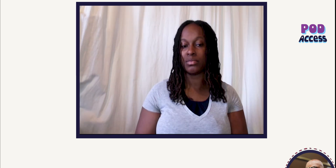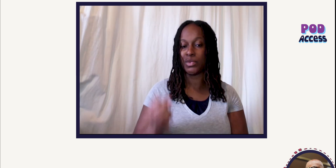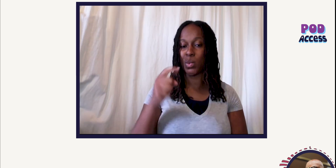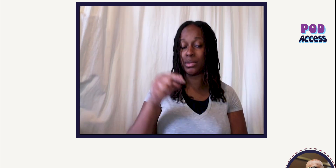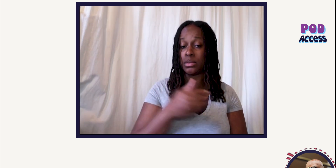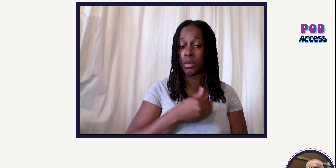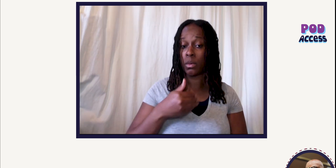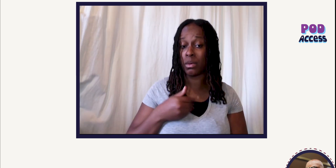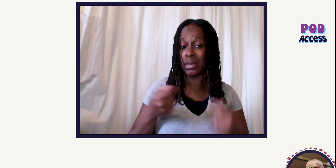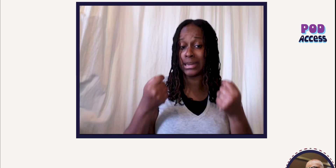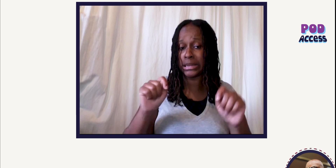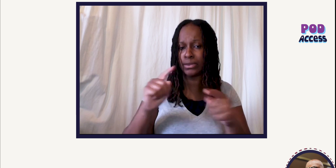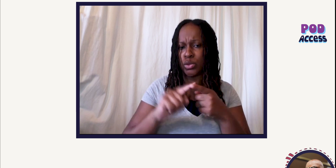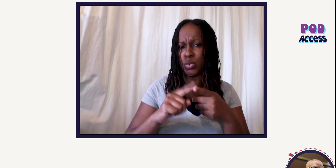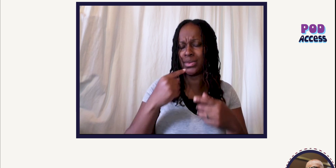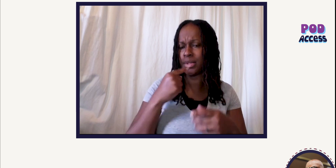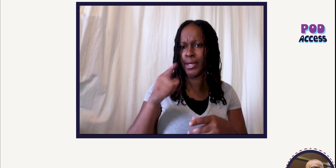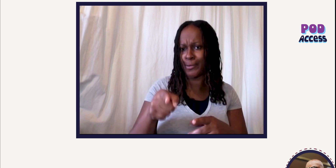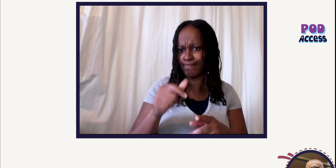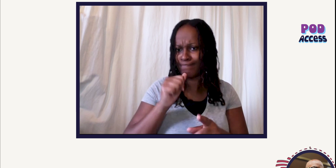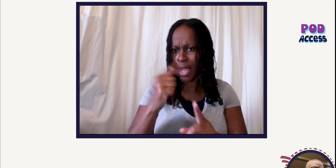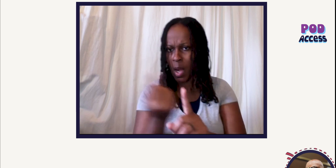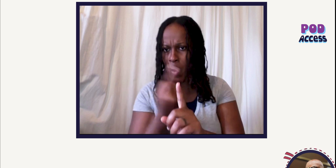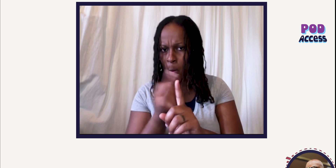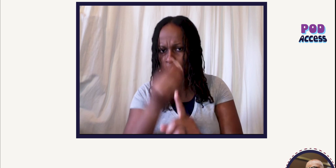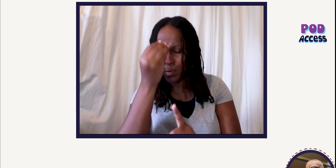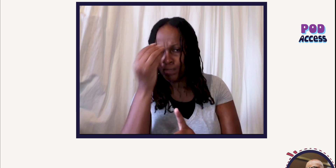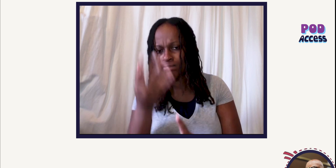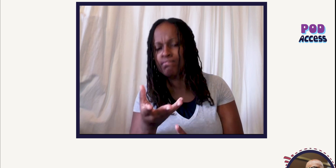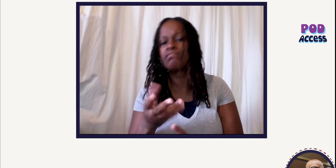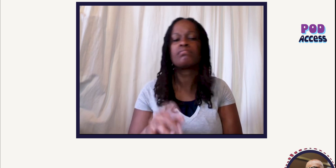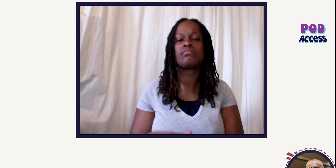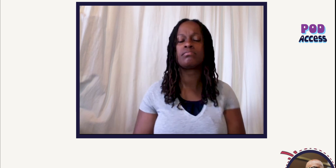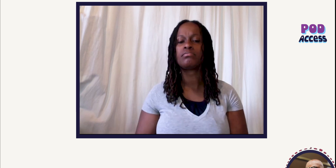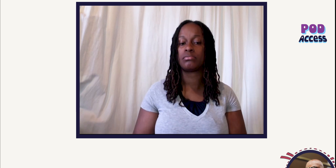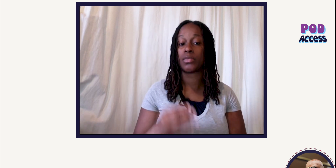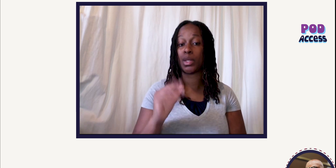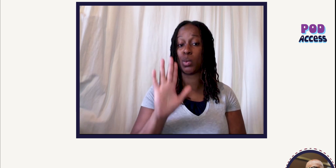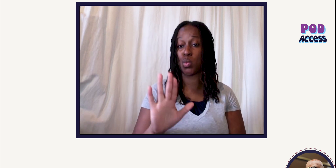So this was our attempt to say you're not alone, and your voices are being heard.